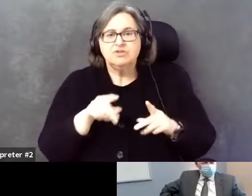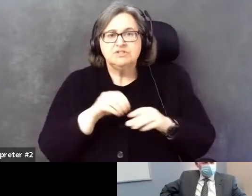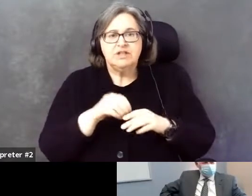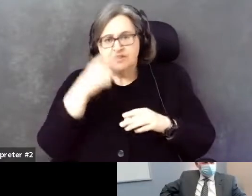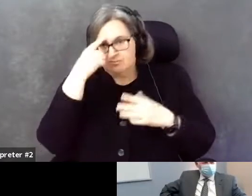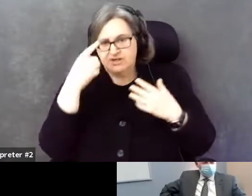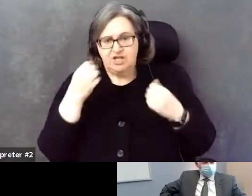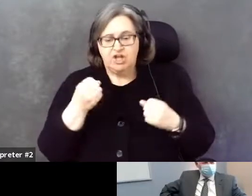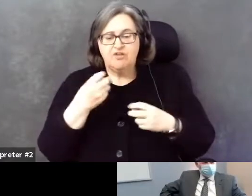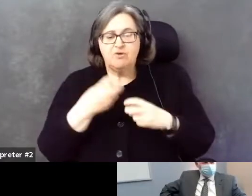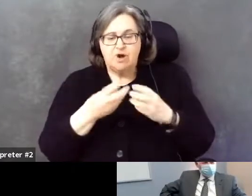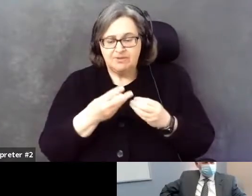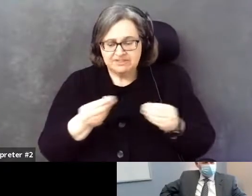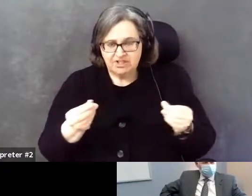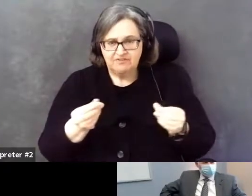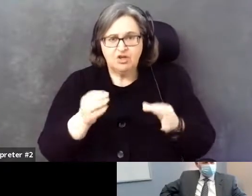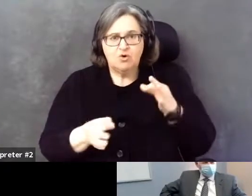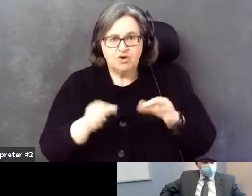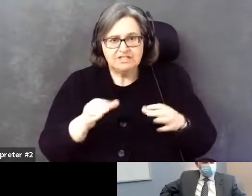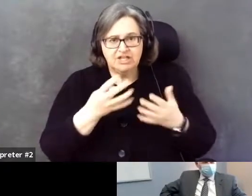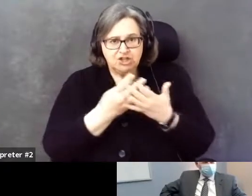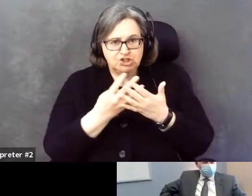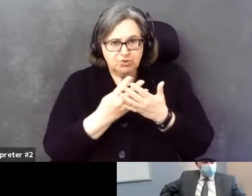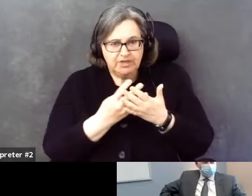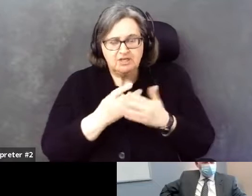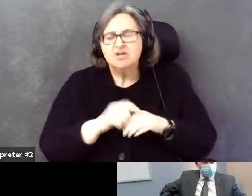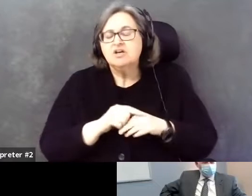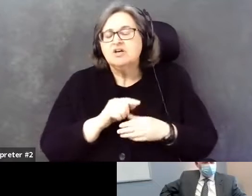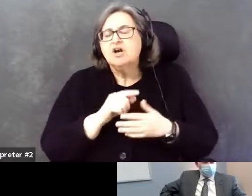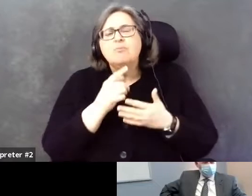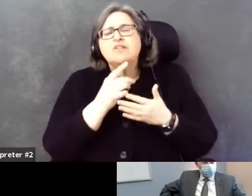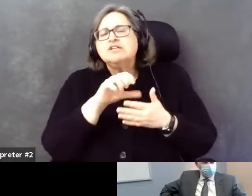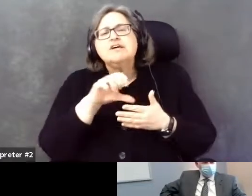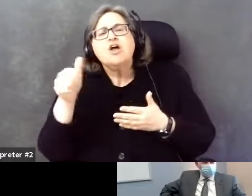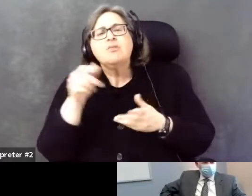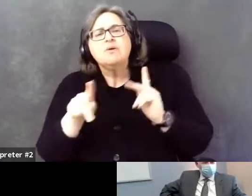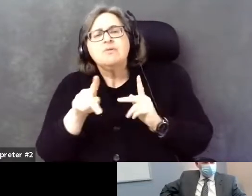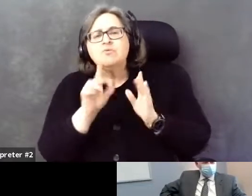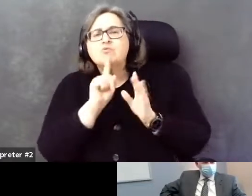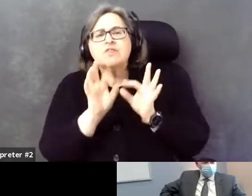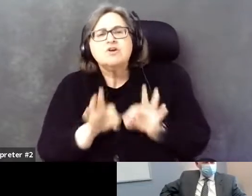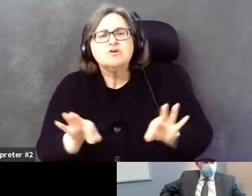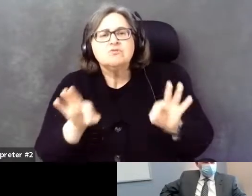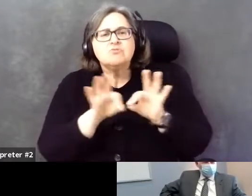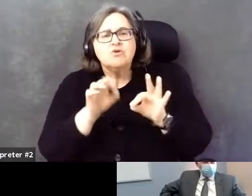solving court that did the screen. You talked about some other parties that were instrumental in the pathway. Would you like